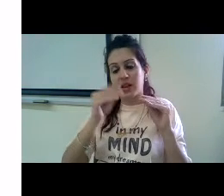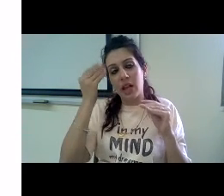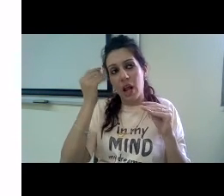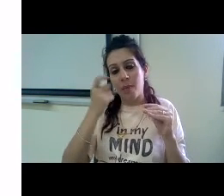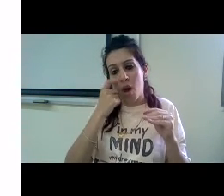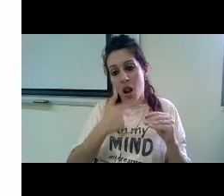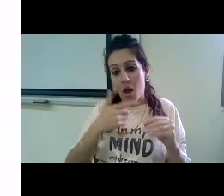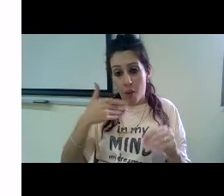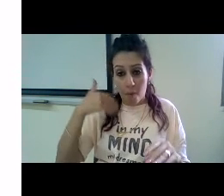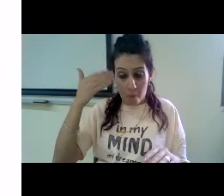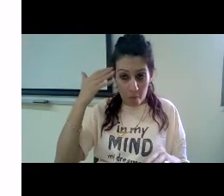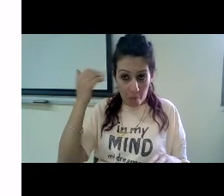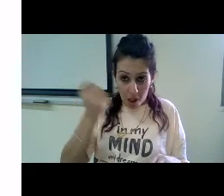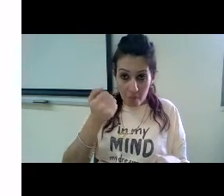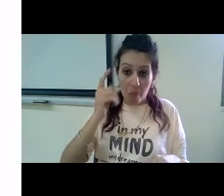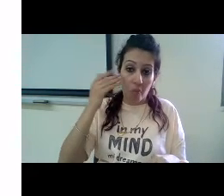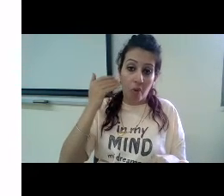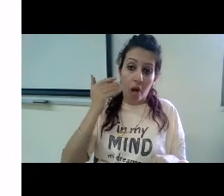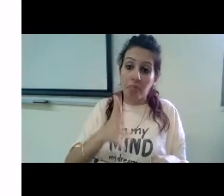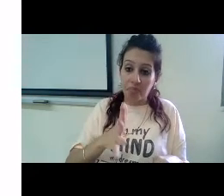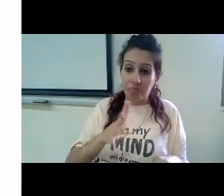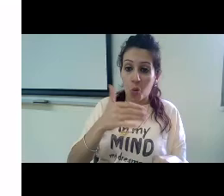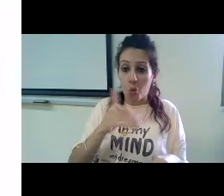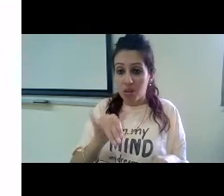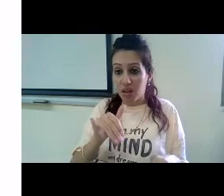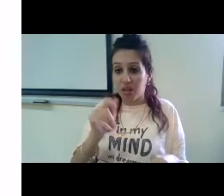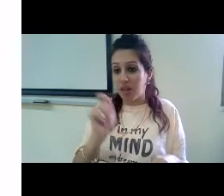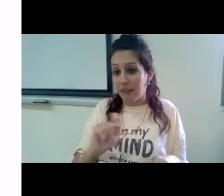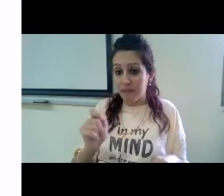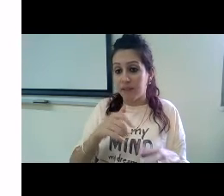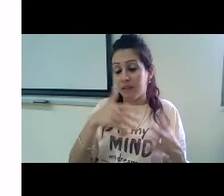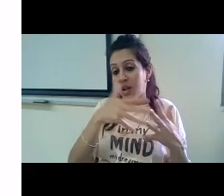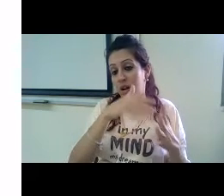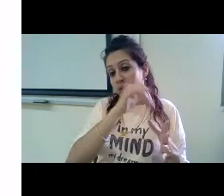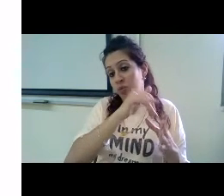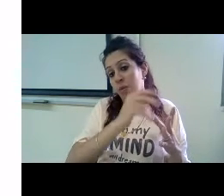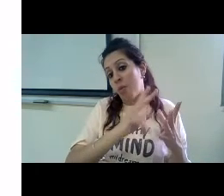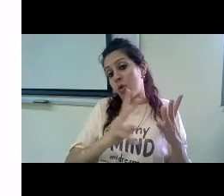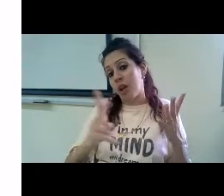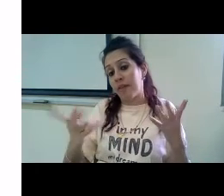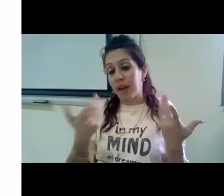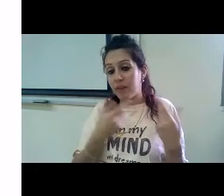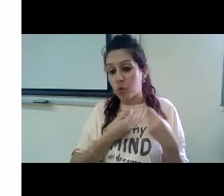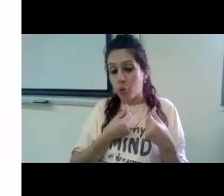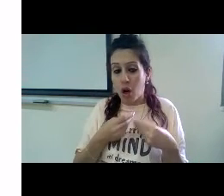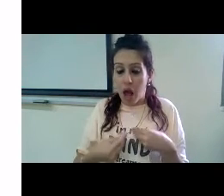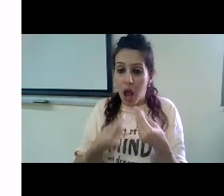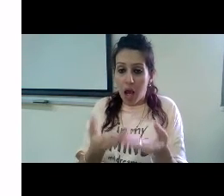and education authorities need to reach out to engage or mobilize the family.